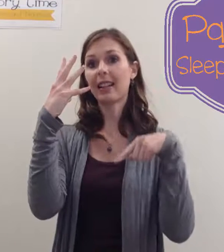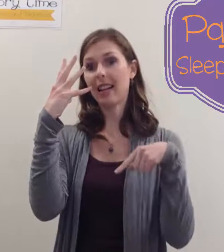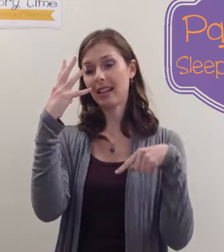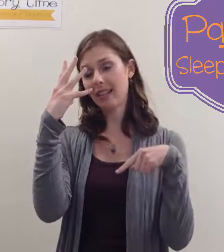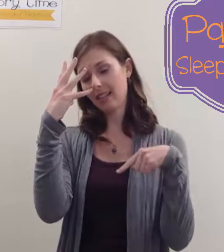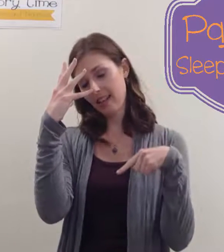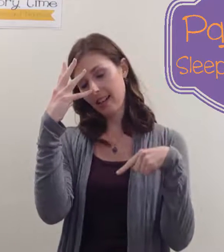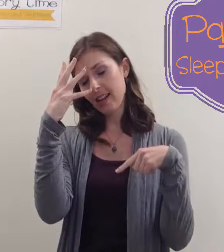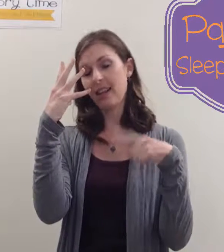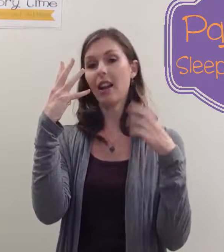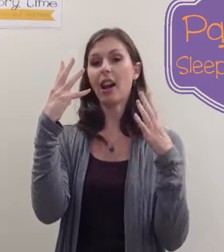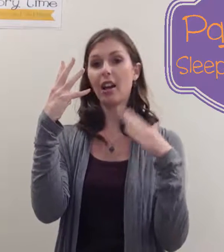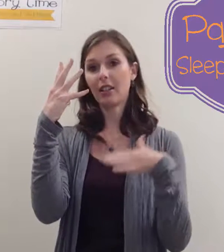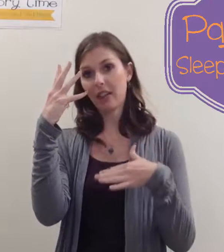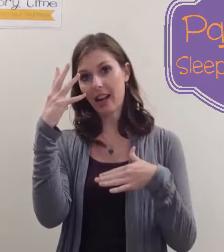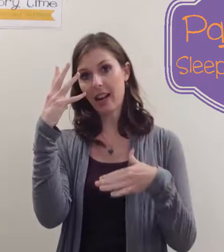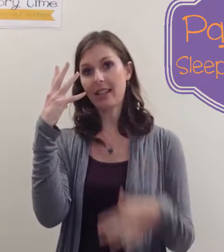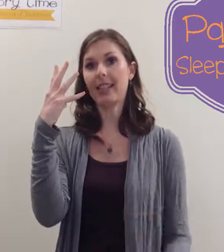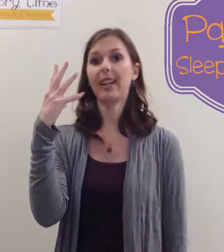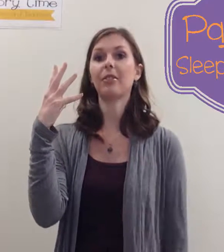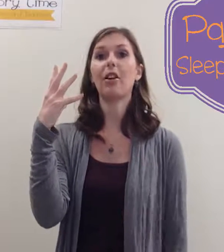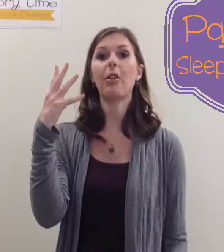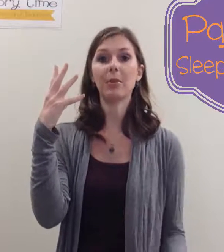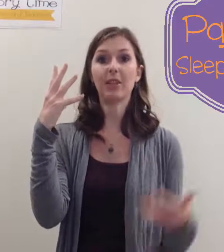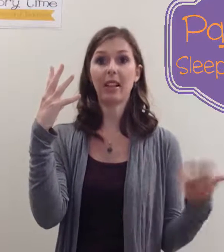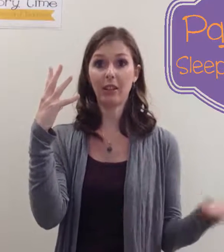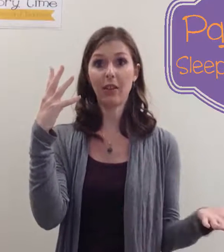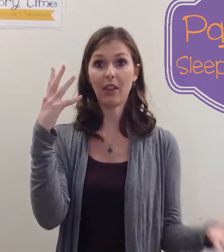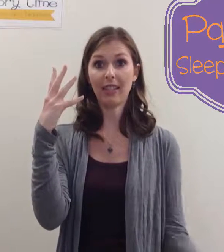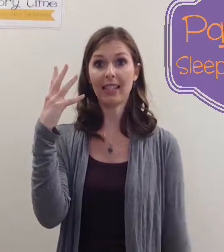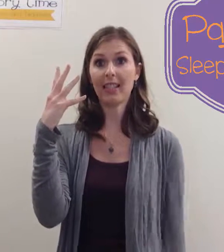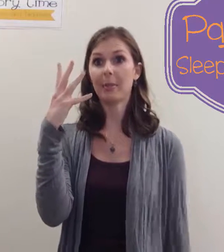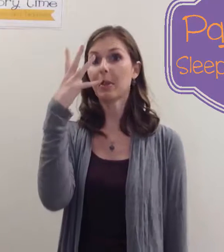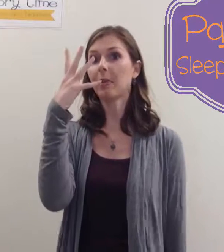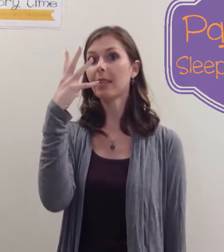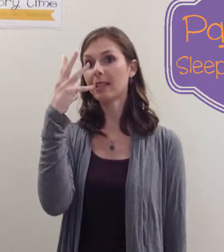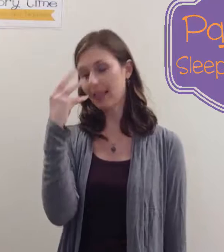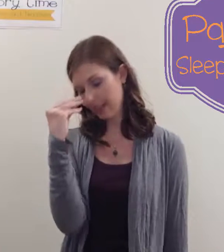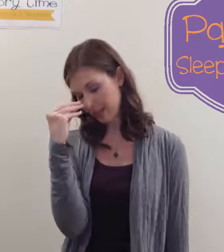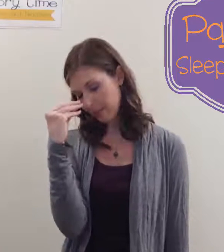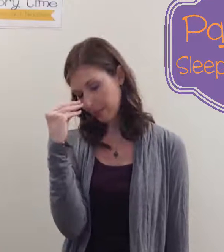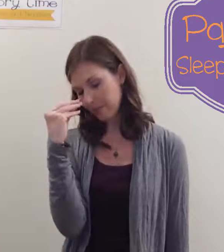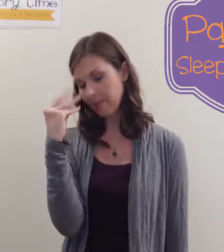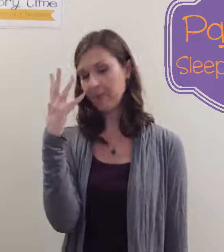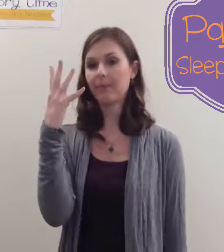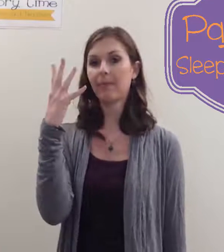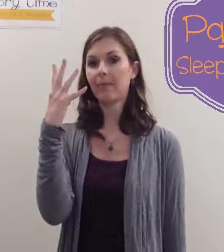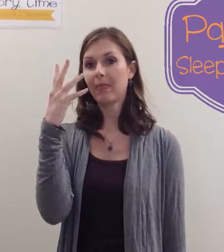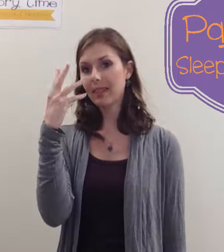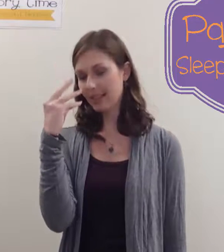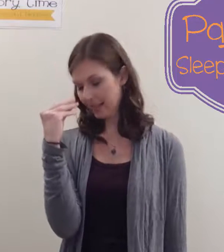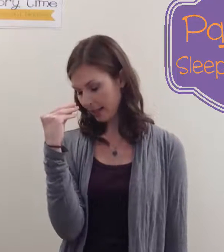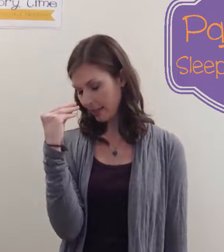kind of nod your head down almost like you are falling asleep. SLEEP. SLEEP.